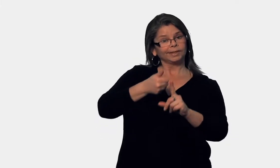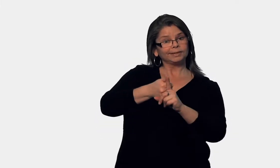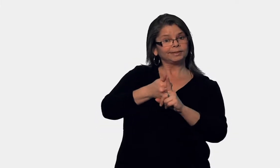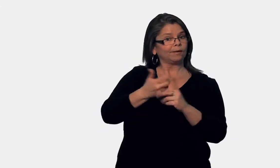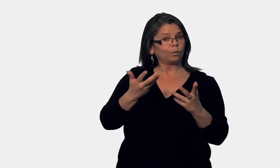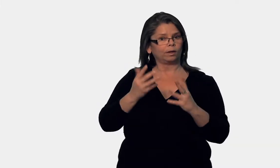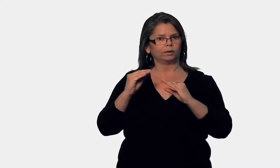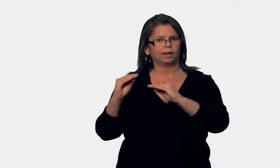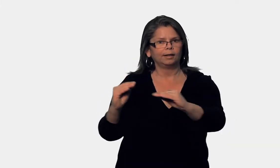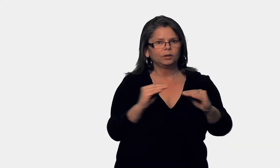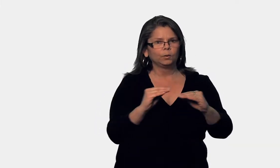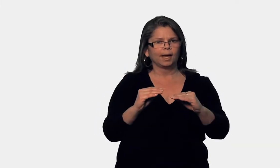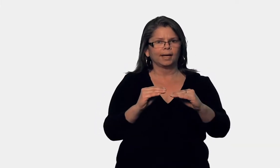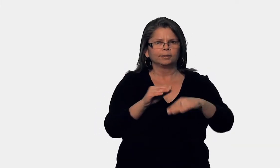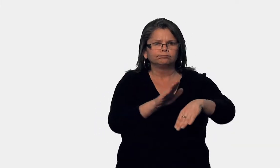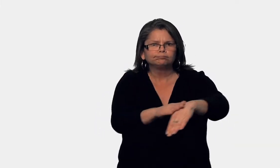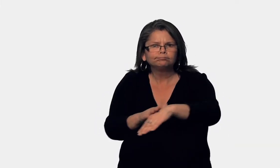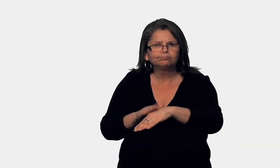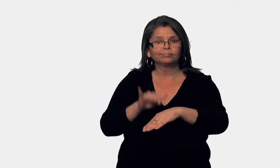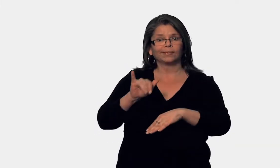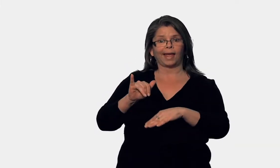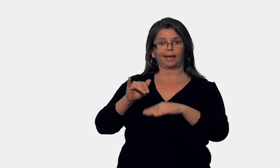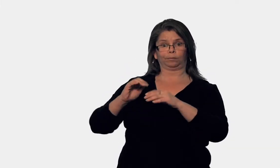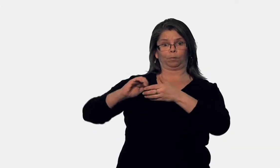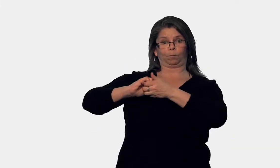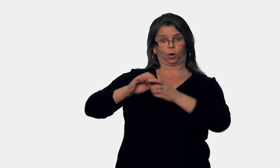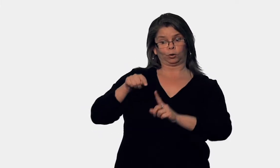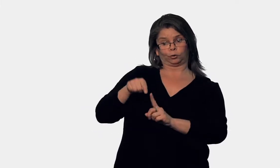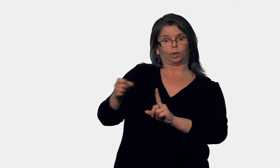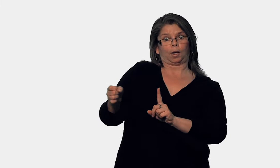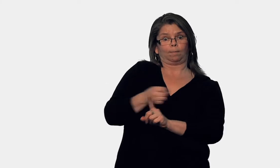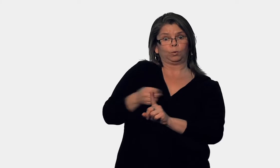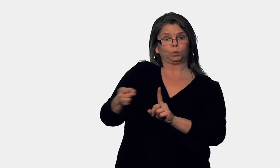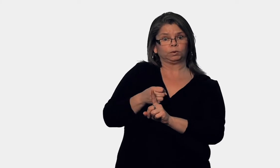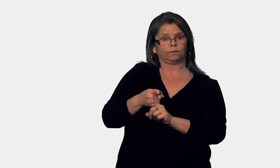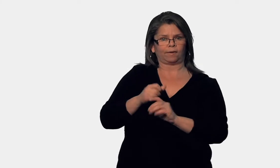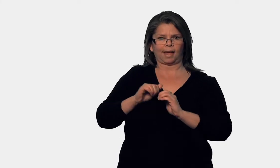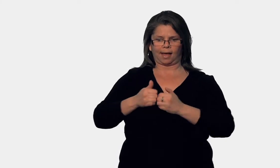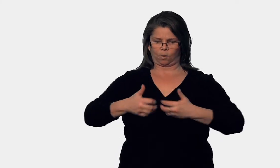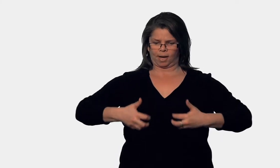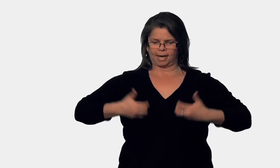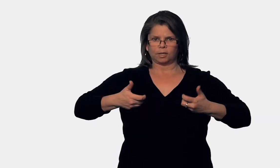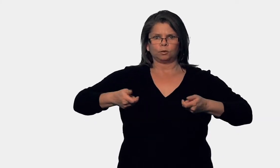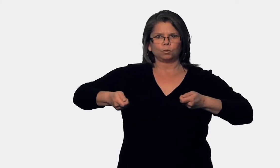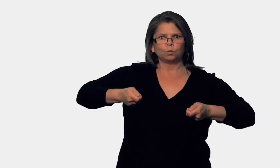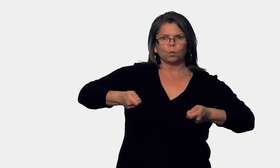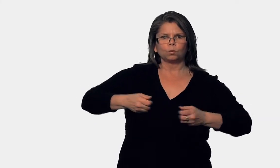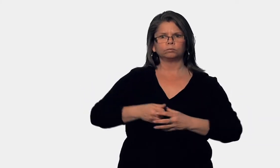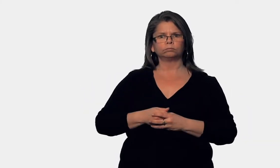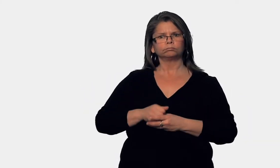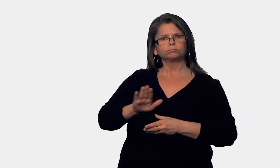which is an educational counselling program to help abusive partners manage anger